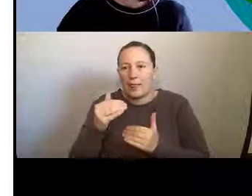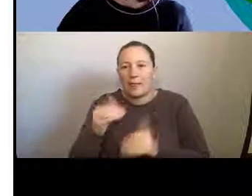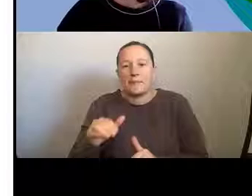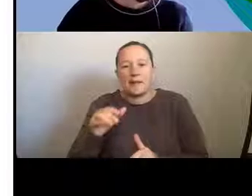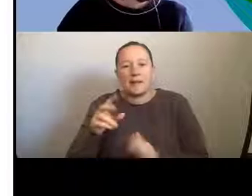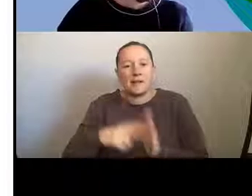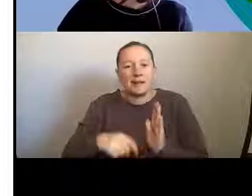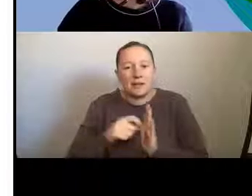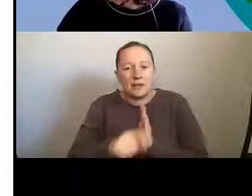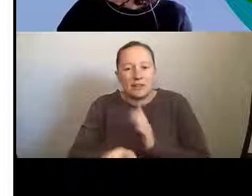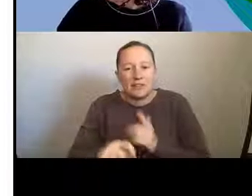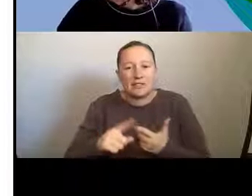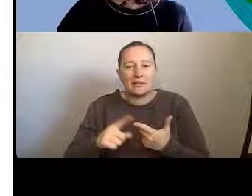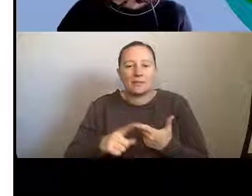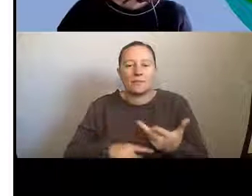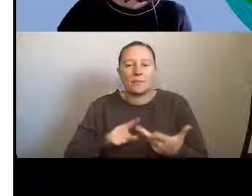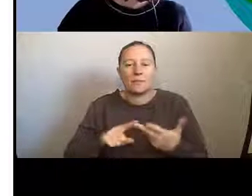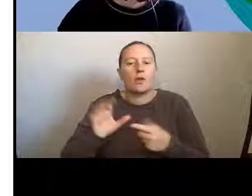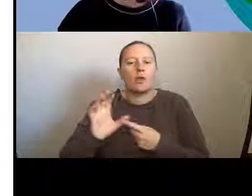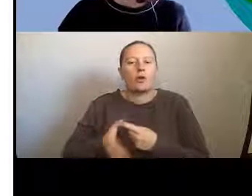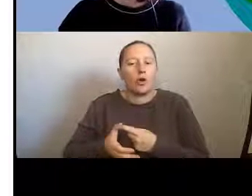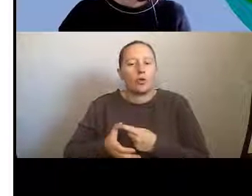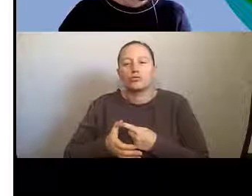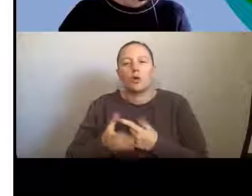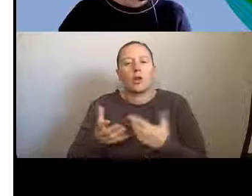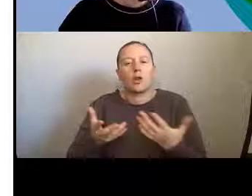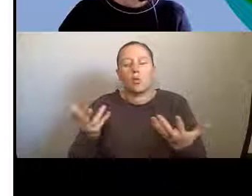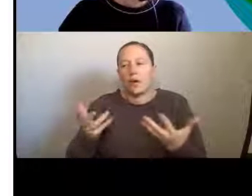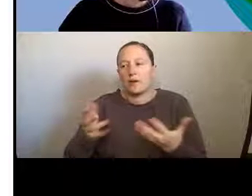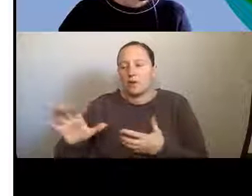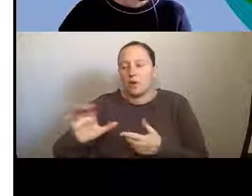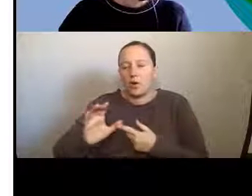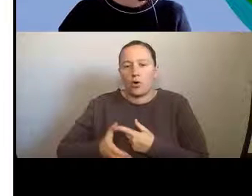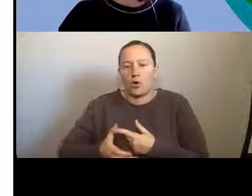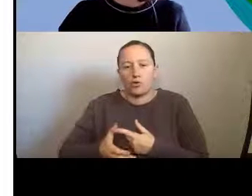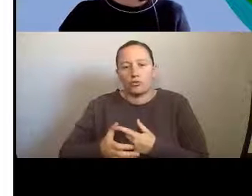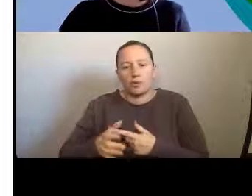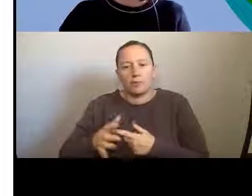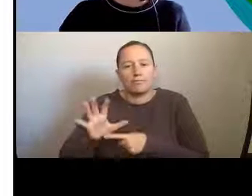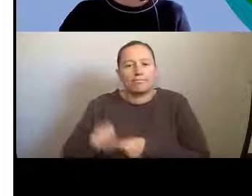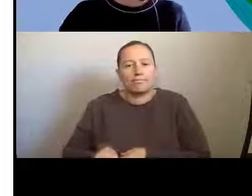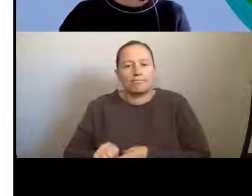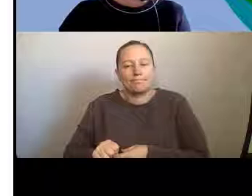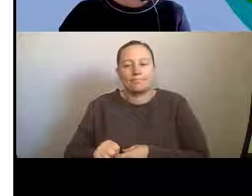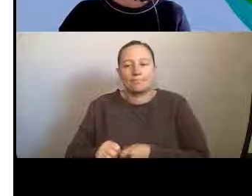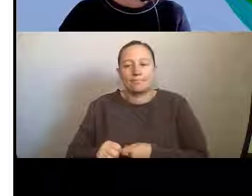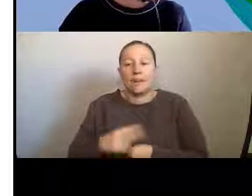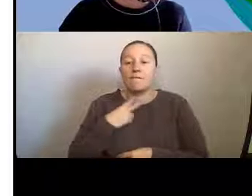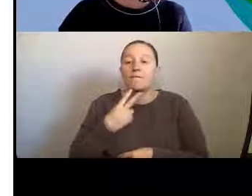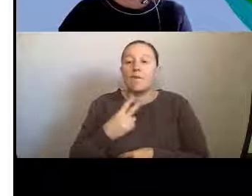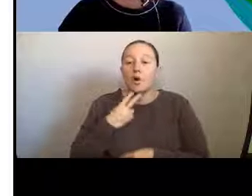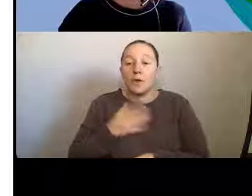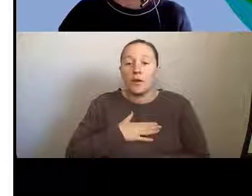keeping in mind cultural norms and seeking consent verbally where written consent may not be culturally appropriate